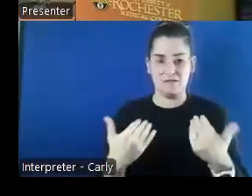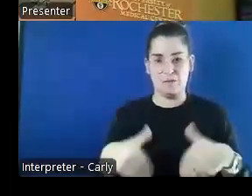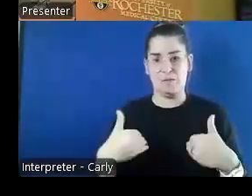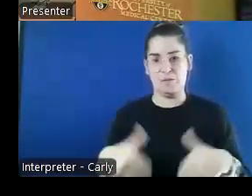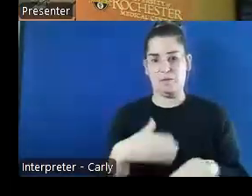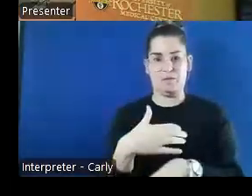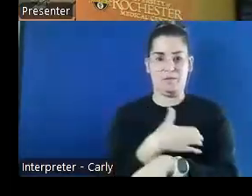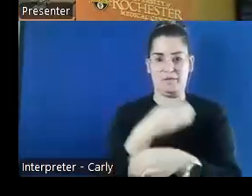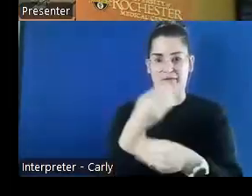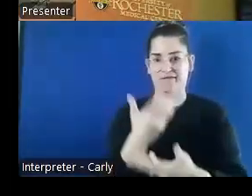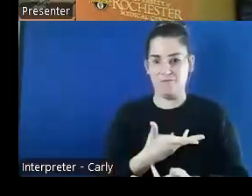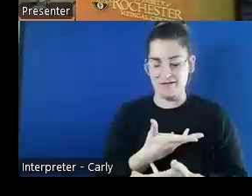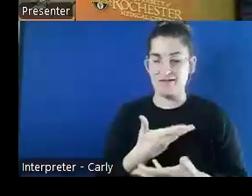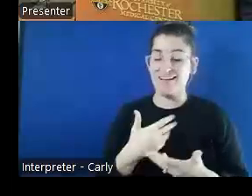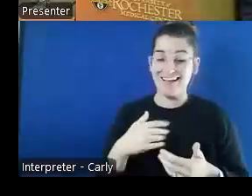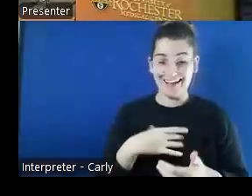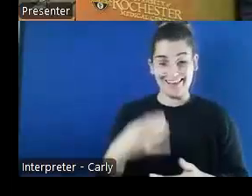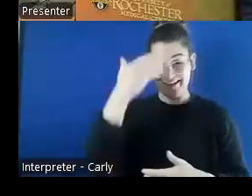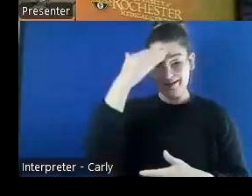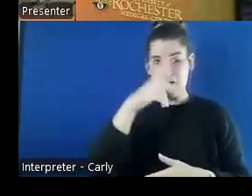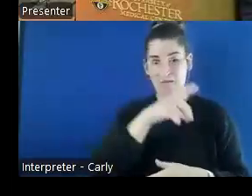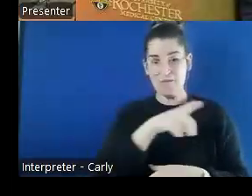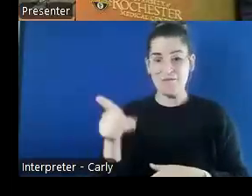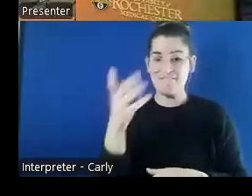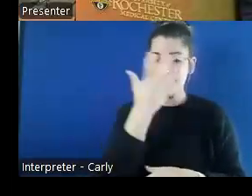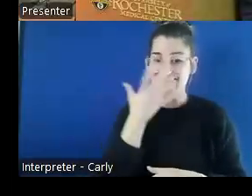the people that I'm working with and knowing what their faces look like versus the sort of